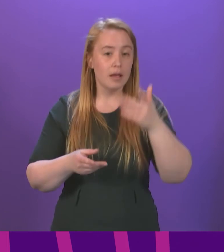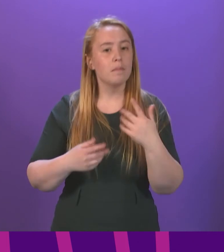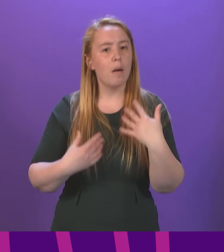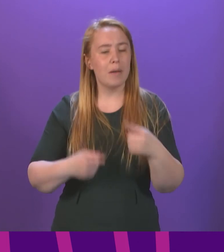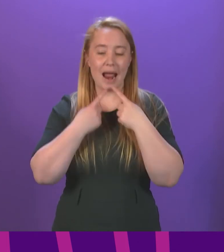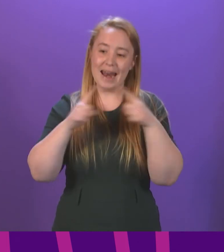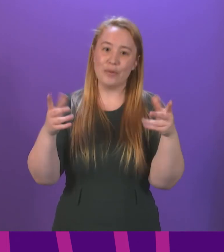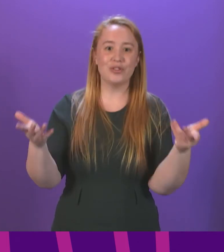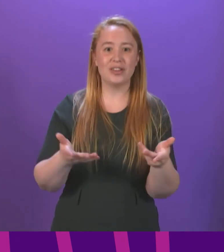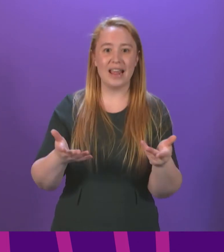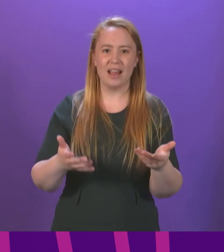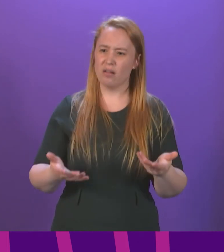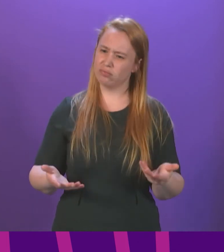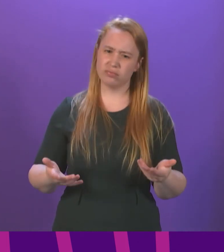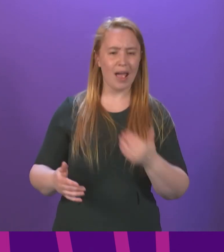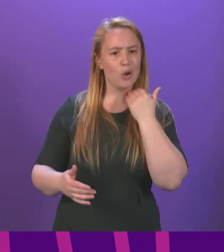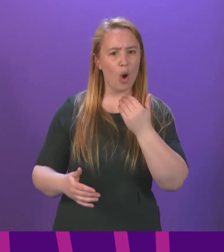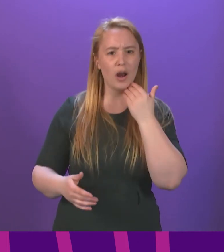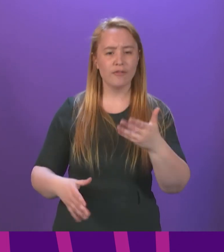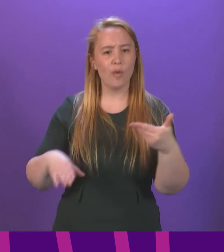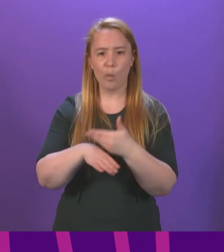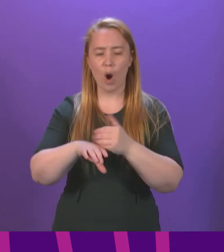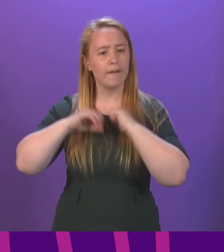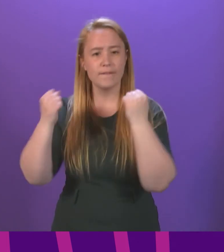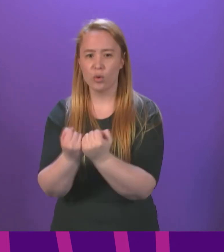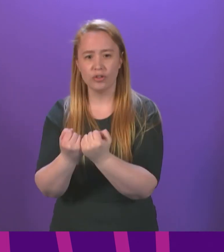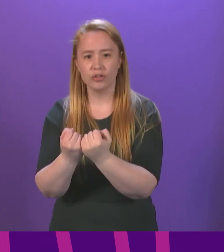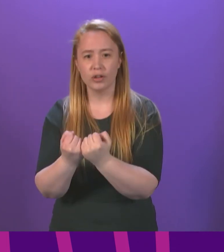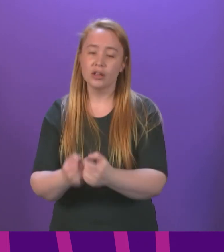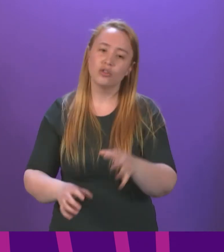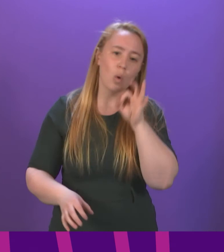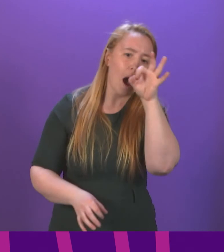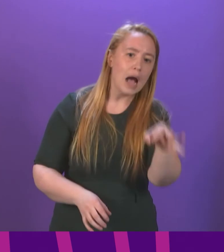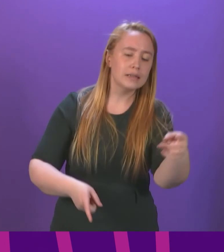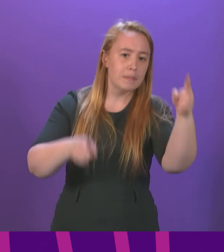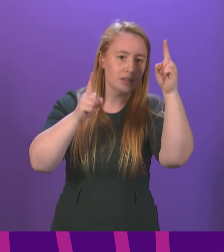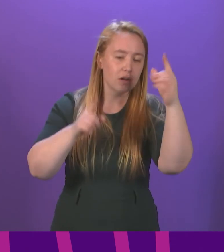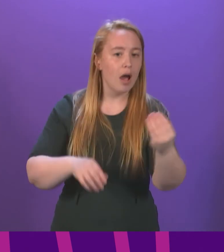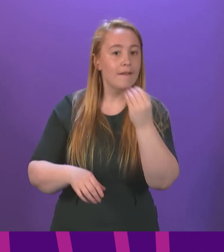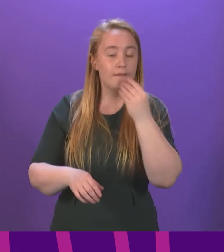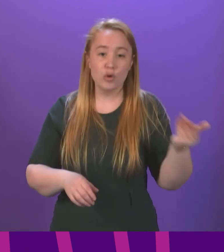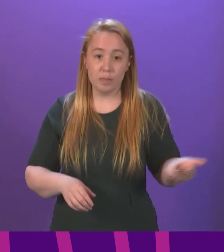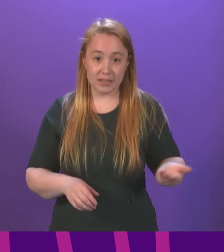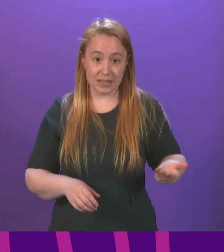short of a workplace testing strategy for Scotland. Why will food businesses receive